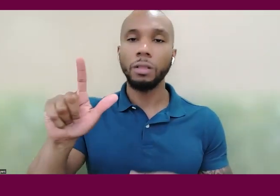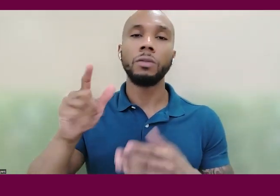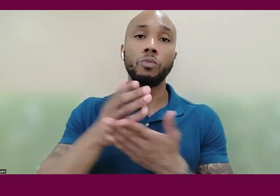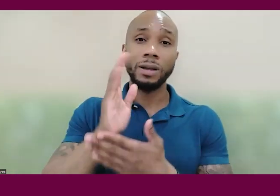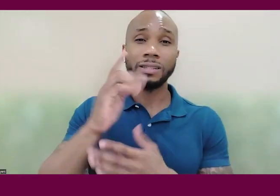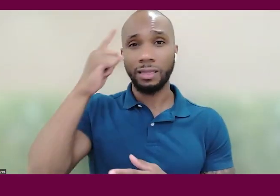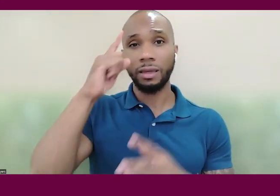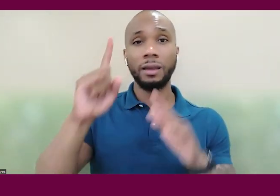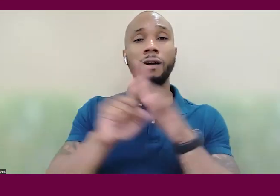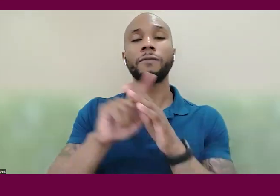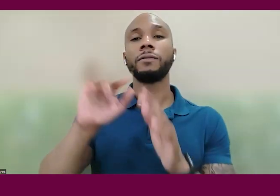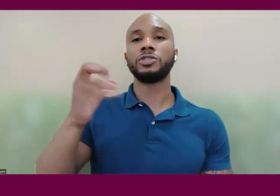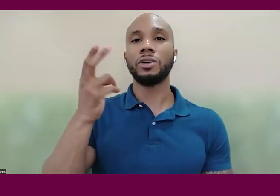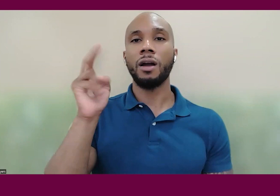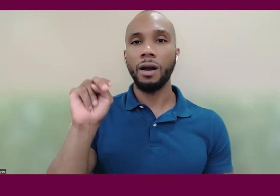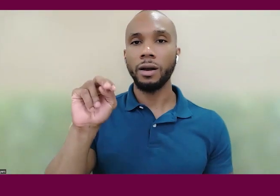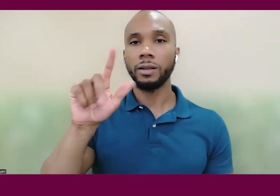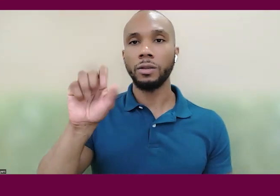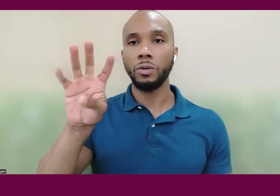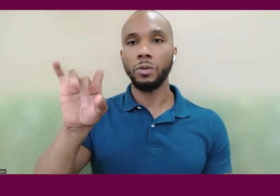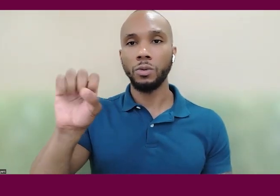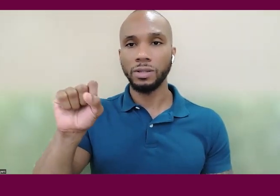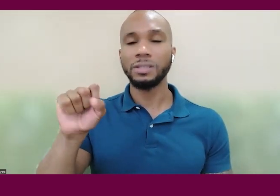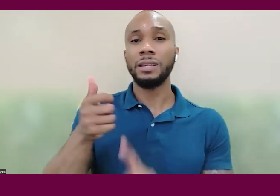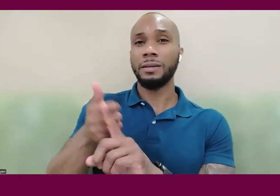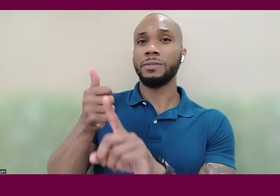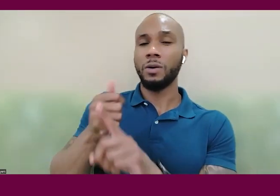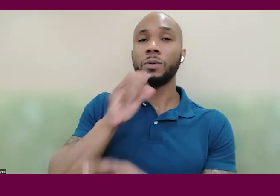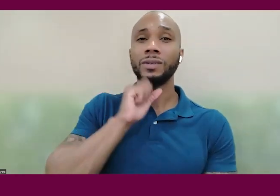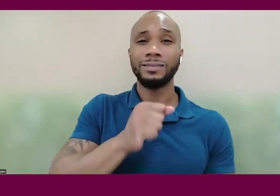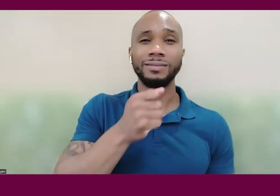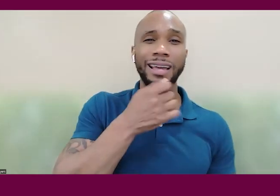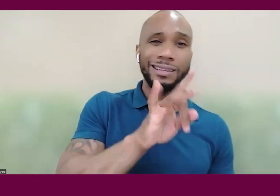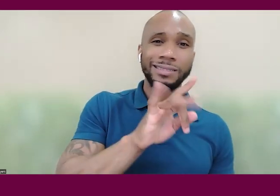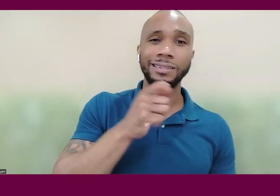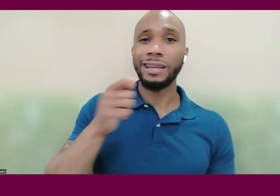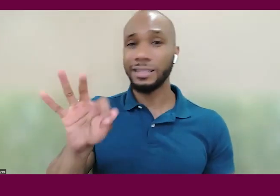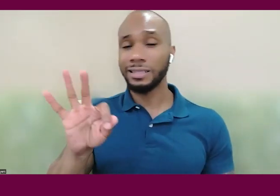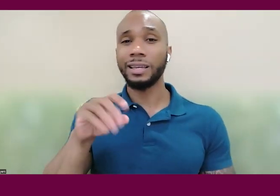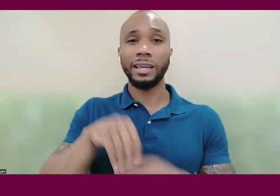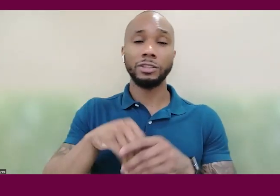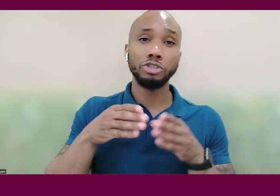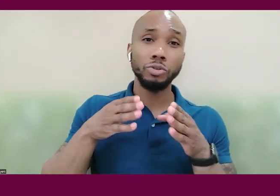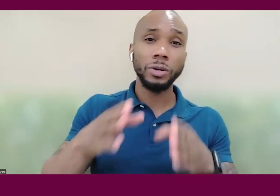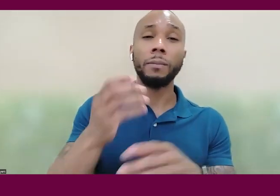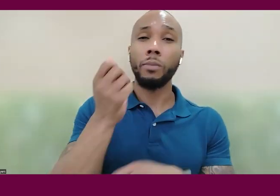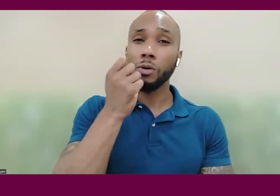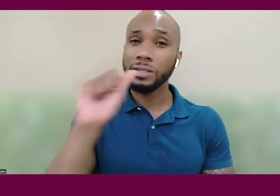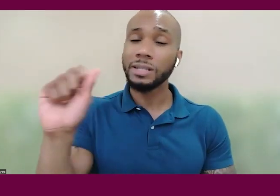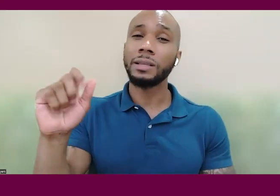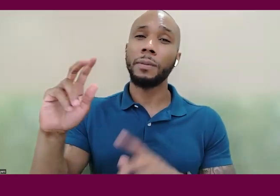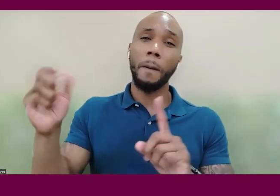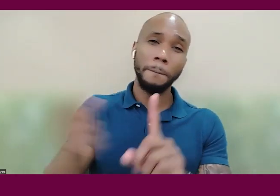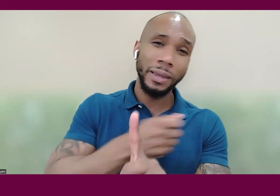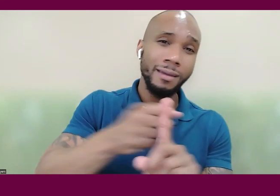example who, I think he was 18, 19 years old taking to the streets and protesting, and getting beat and brutalized-